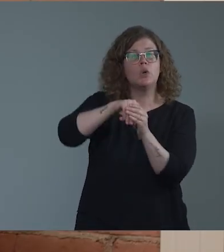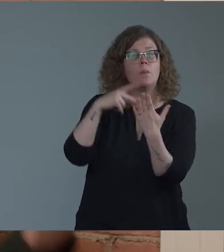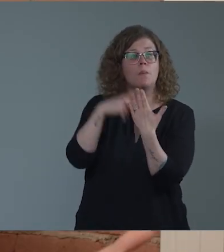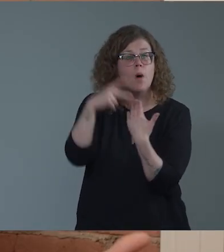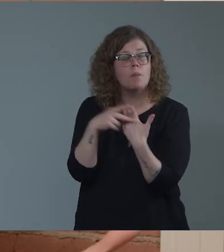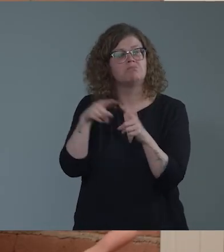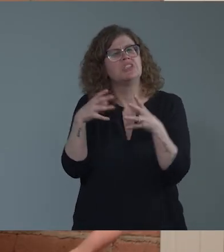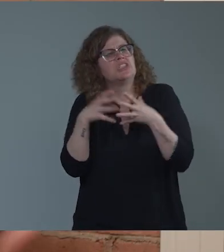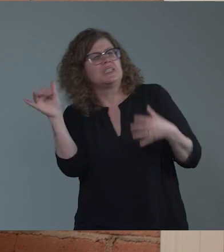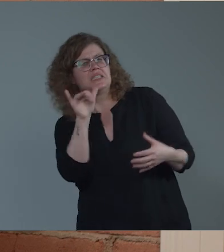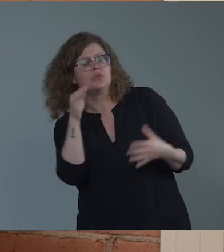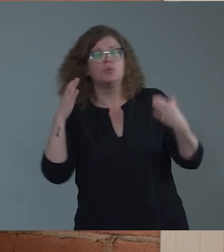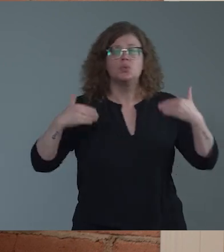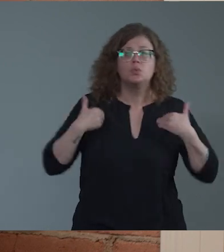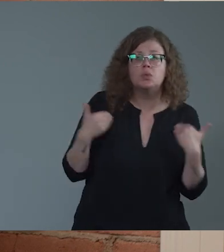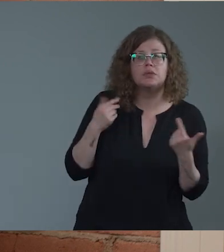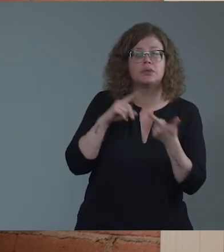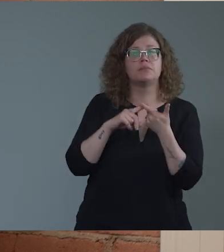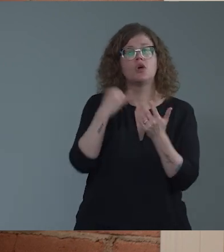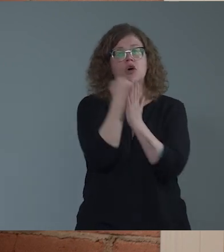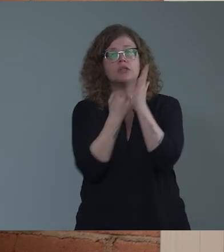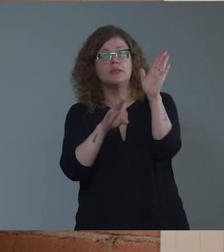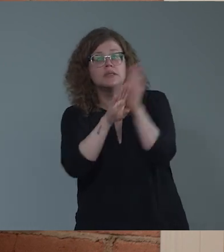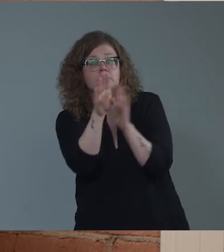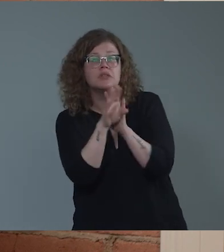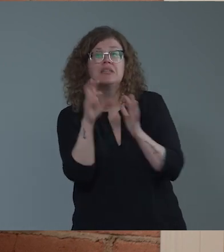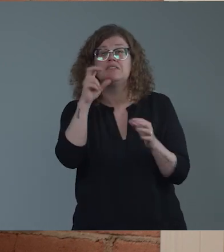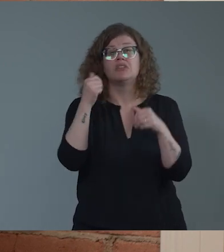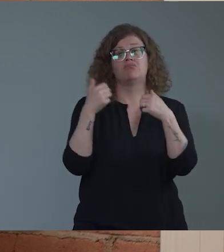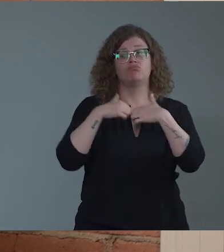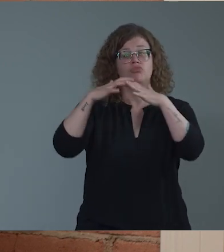So within that context, public Art 101 is part of this artist development series.